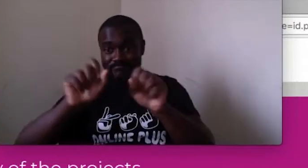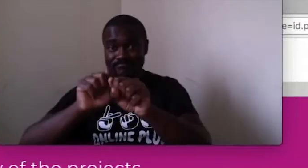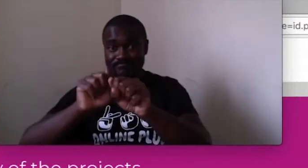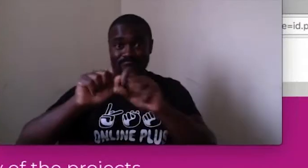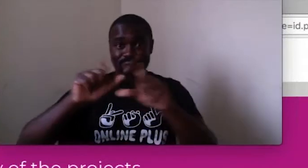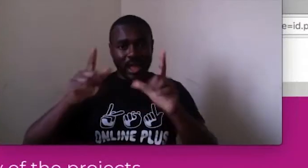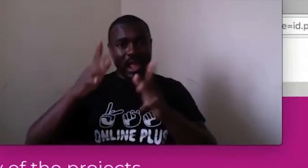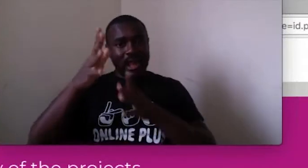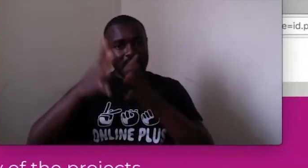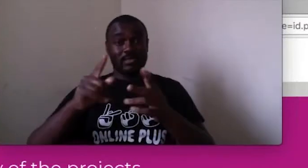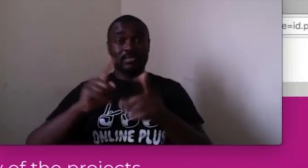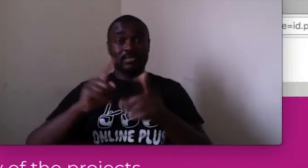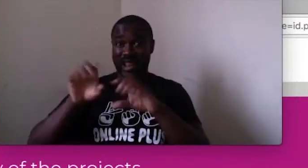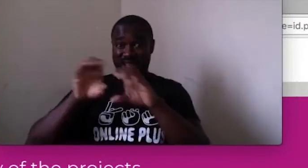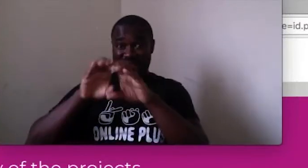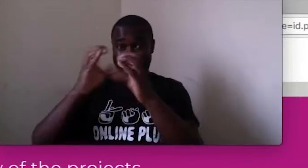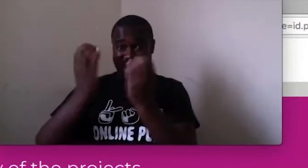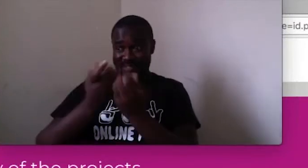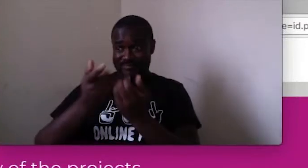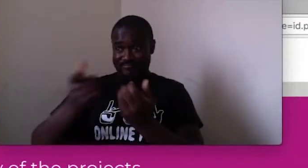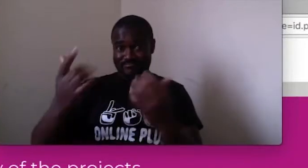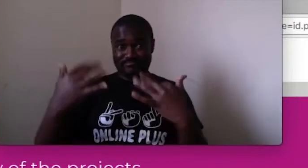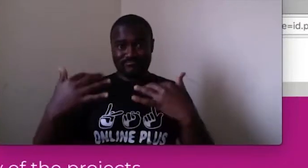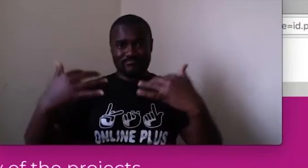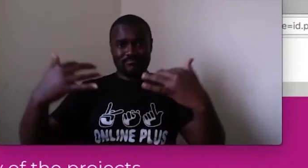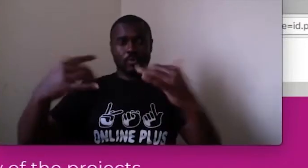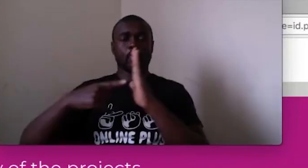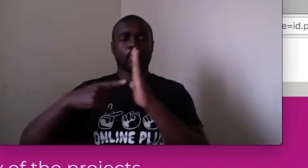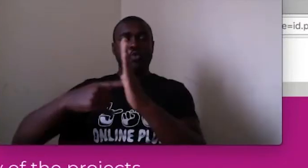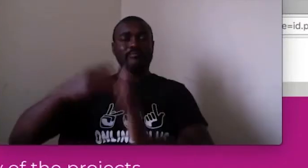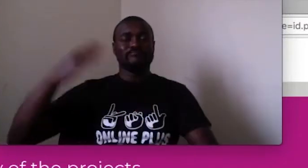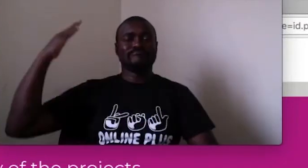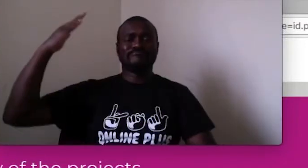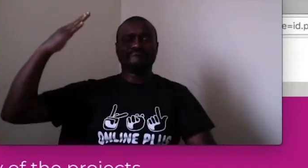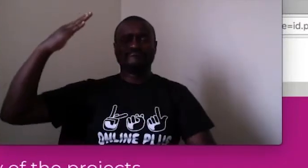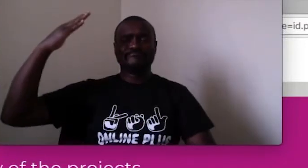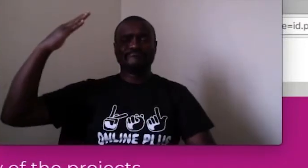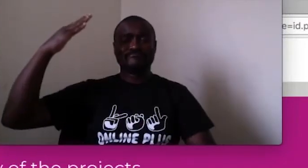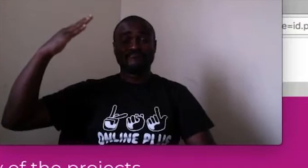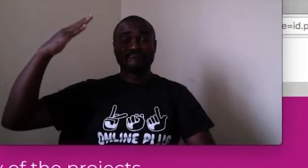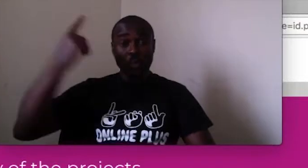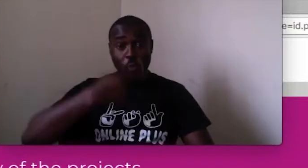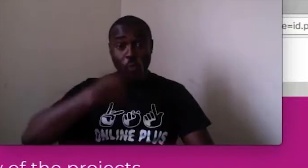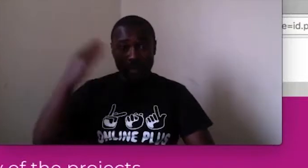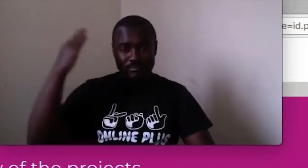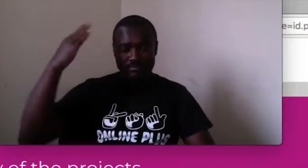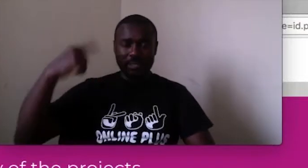and it worked well using the web and my class we did the presentation